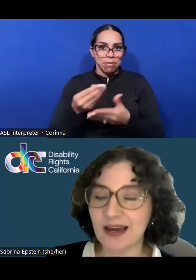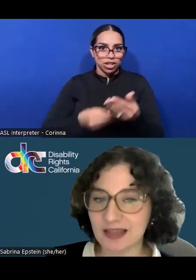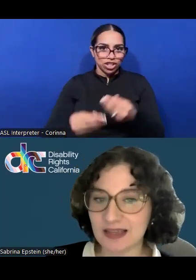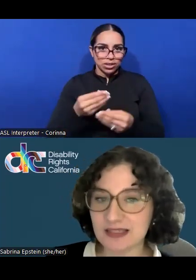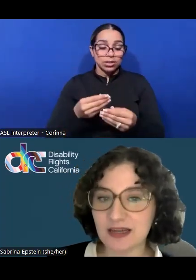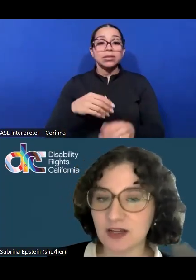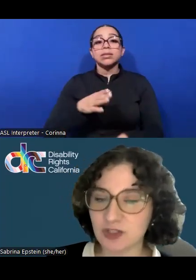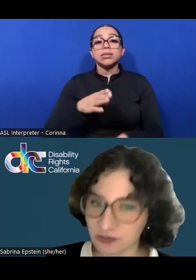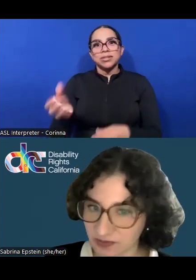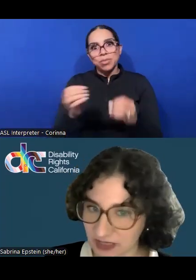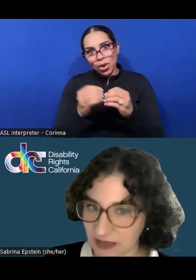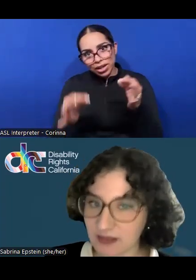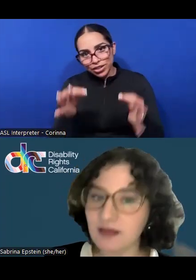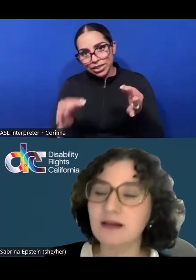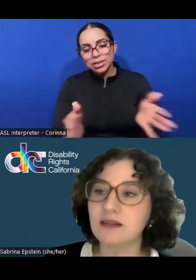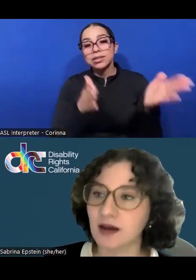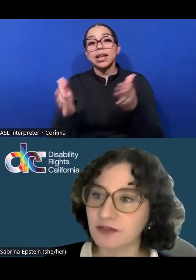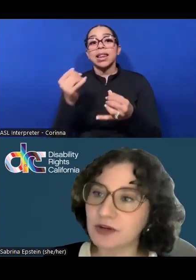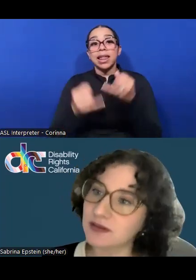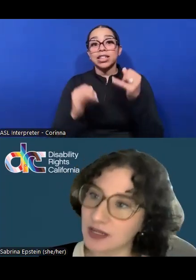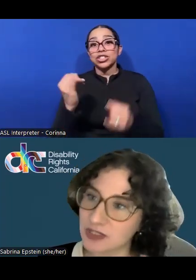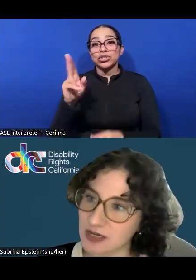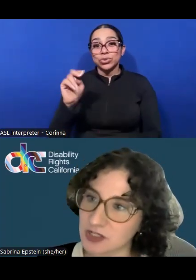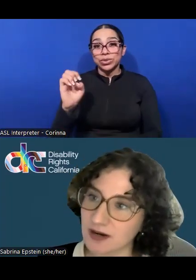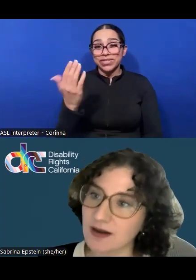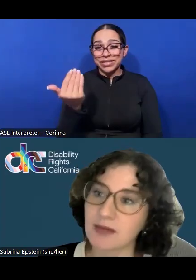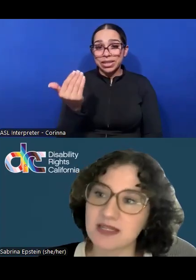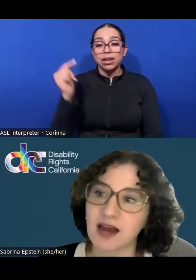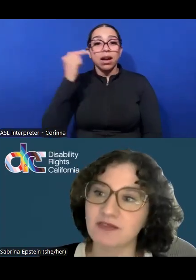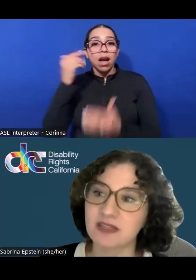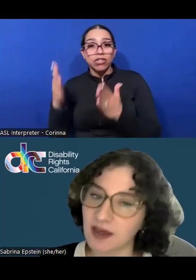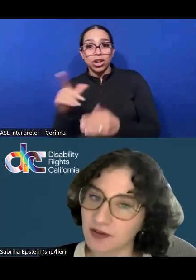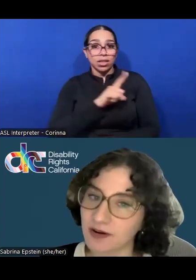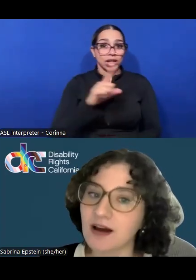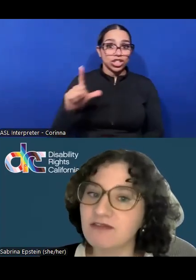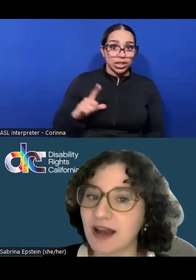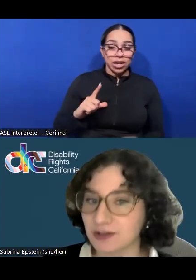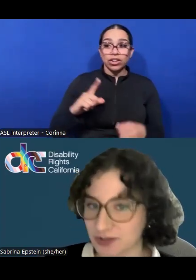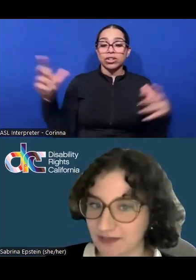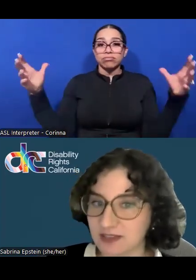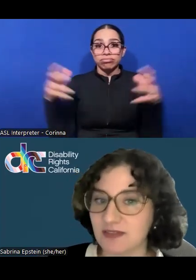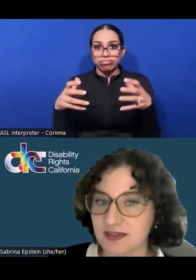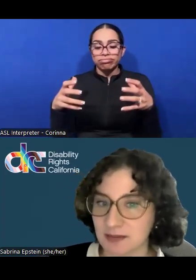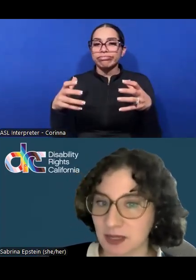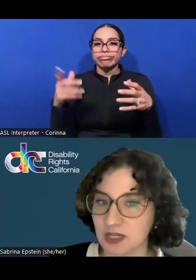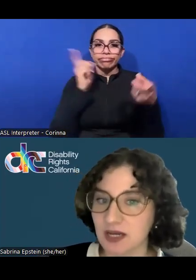And lastly, on June 15th, the governor and the legislature must have together a final draft of the state budget